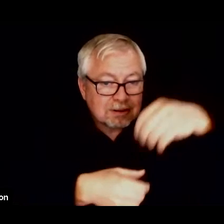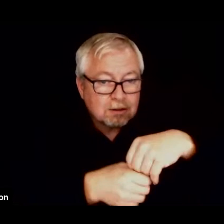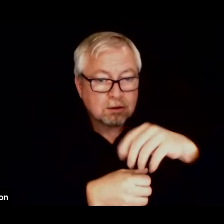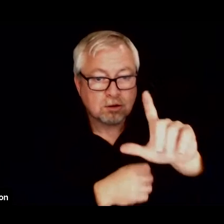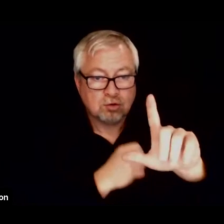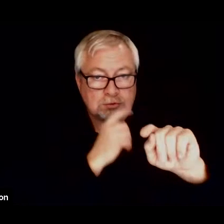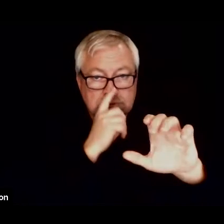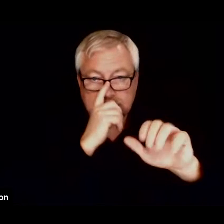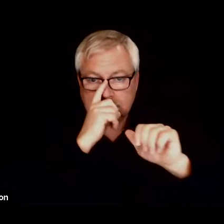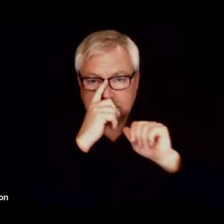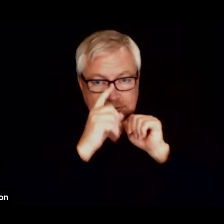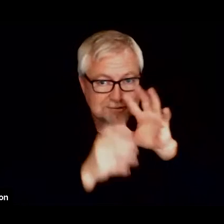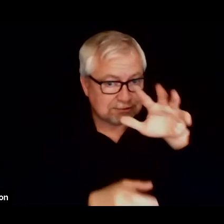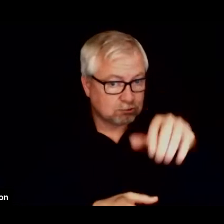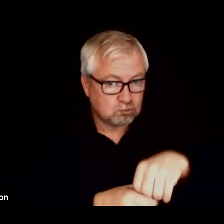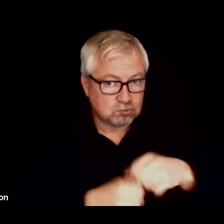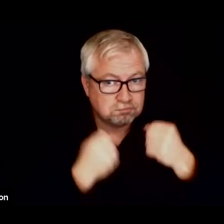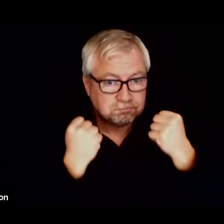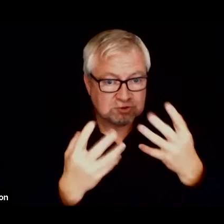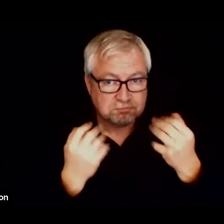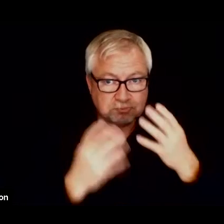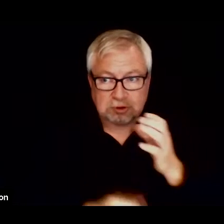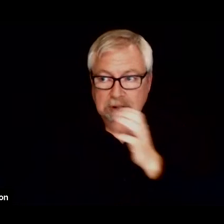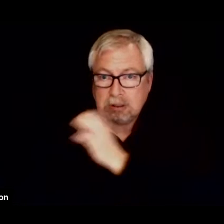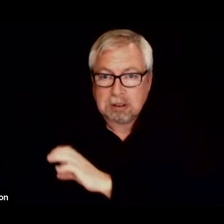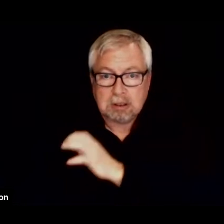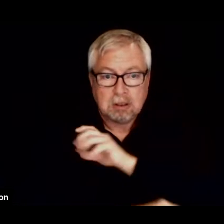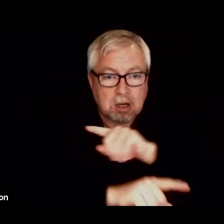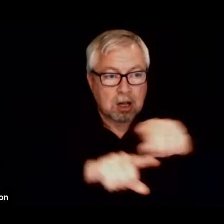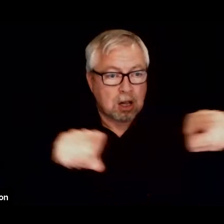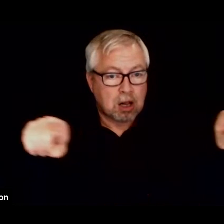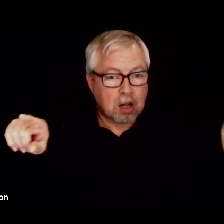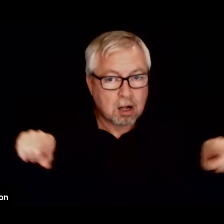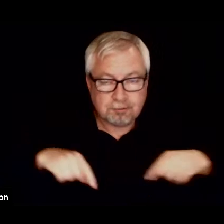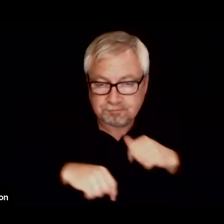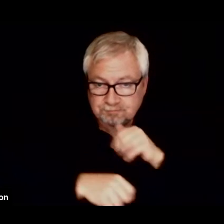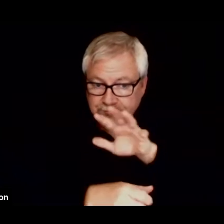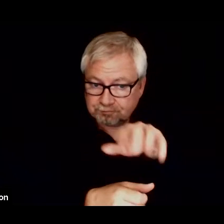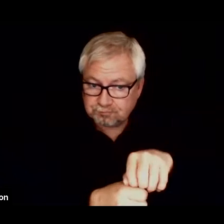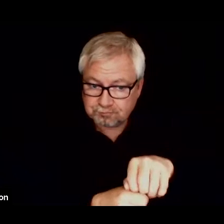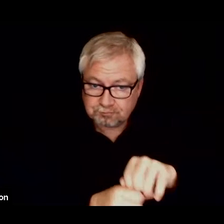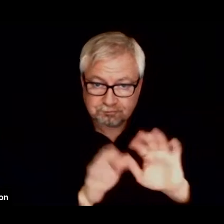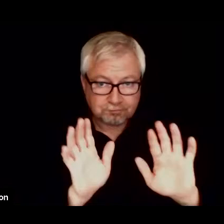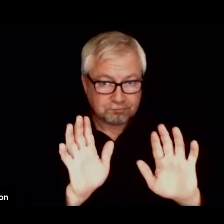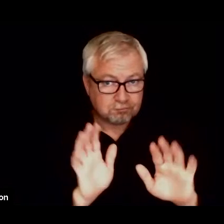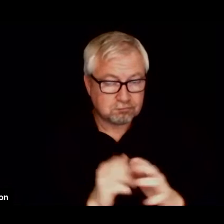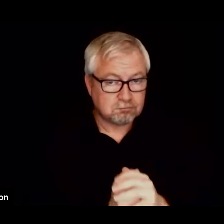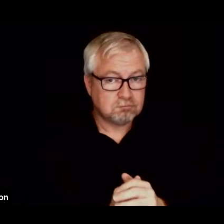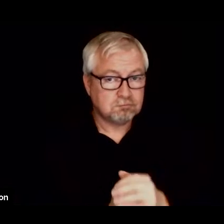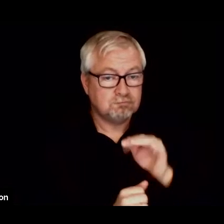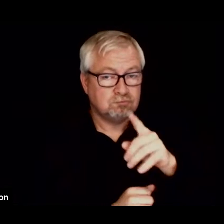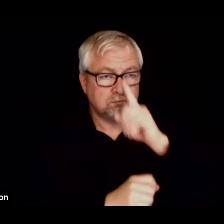other health care settings that are included so if you if you think about that um you know that